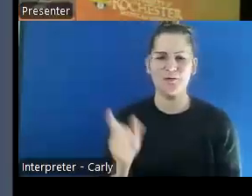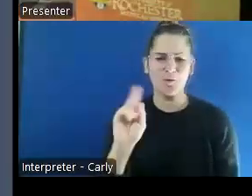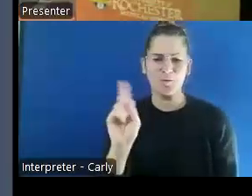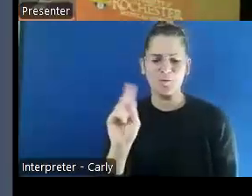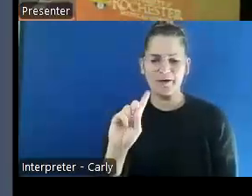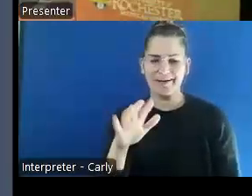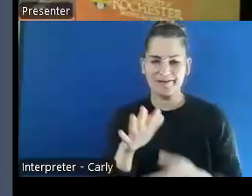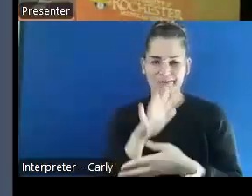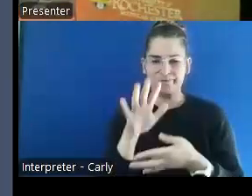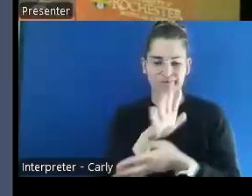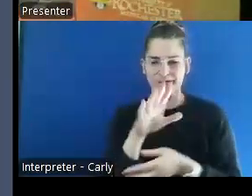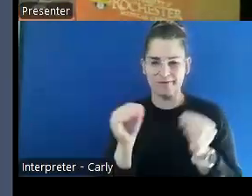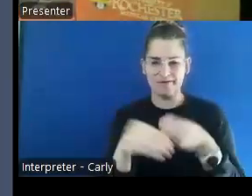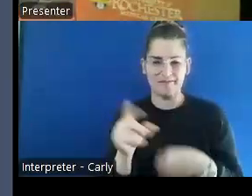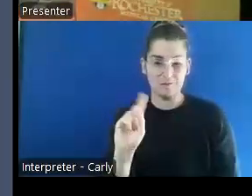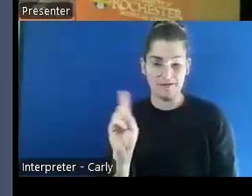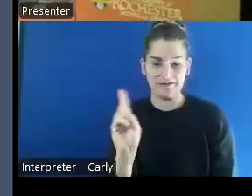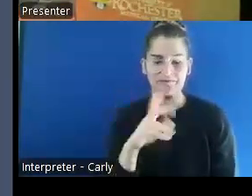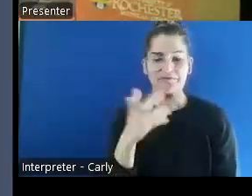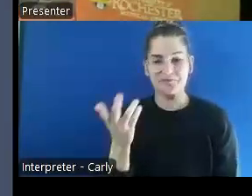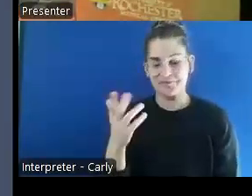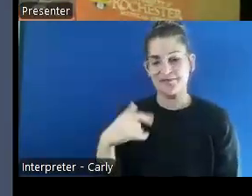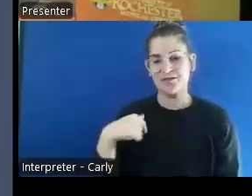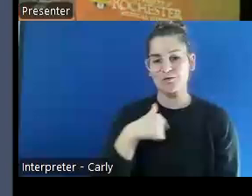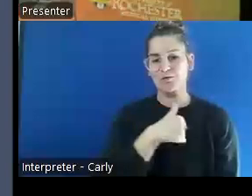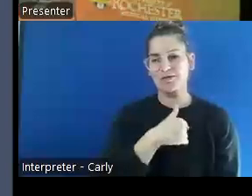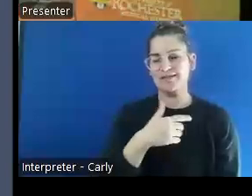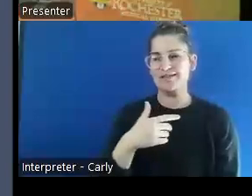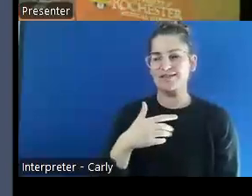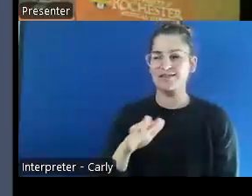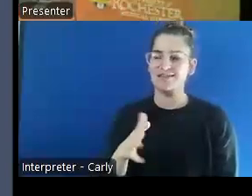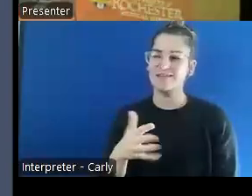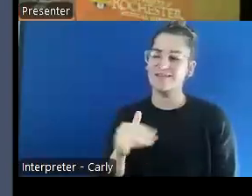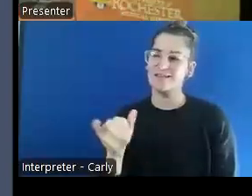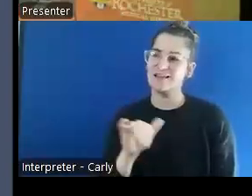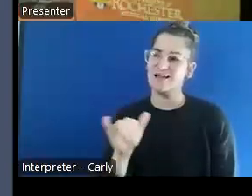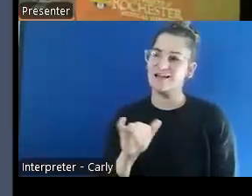thing in a lot of ways we're kind of like the buffer and uh between the psychiatric world and